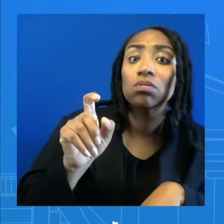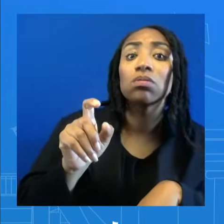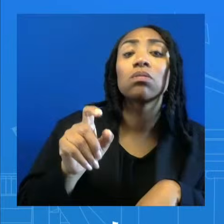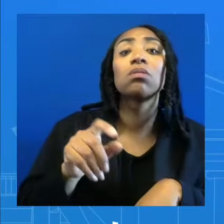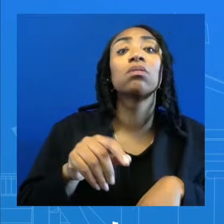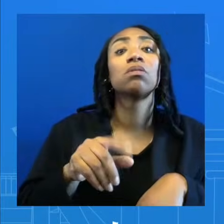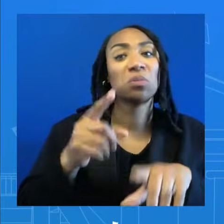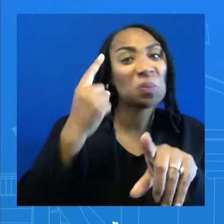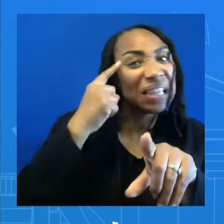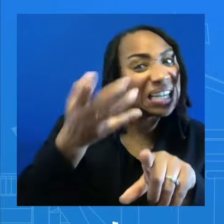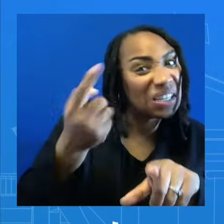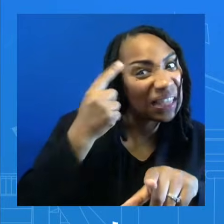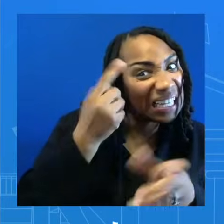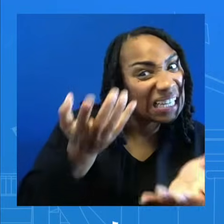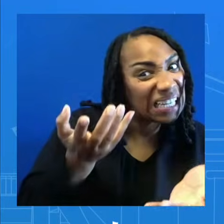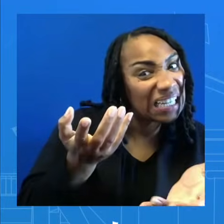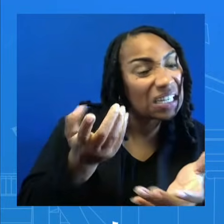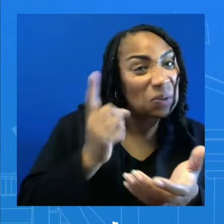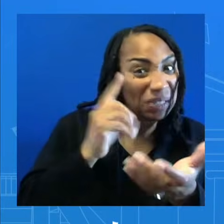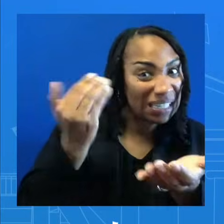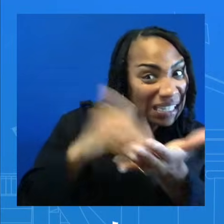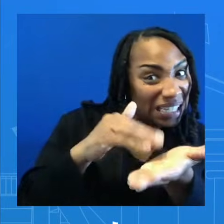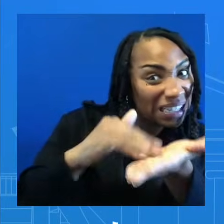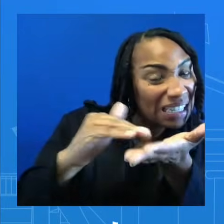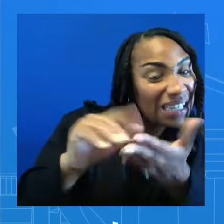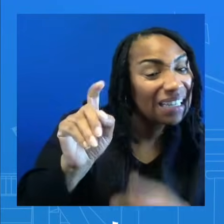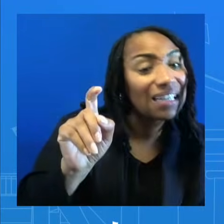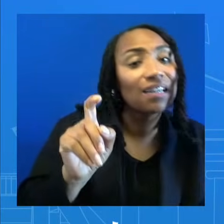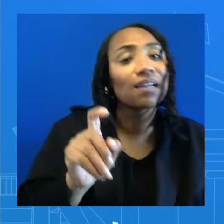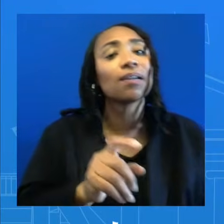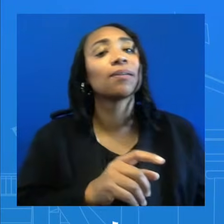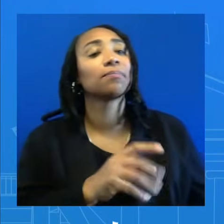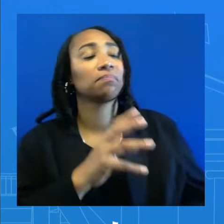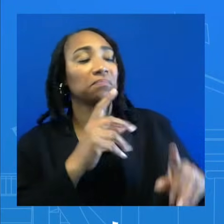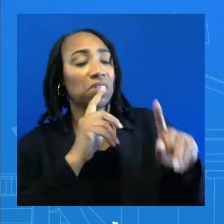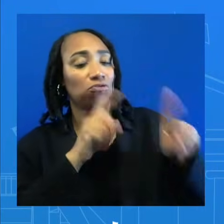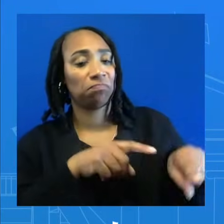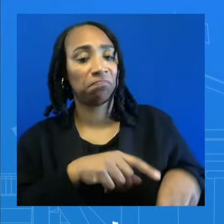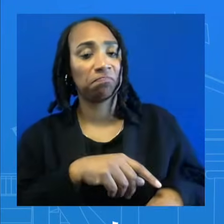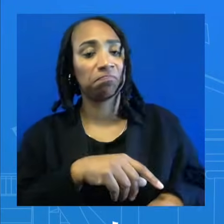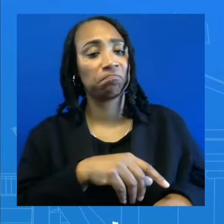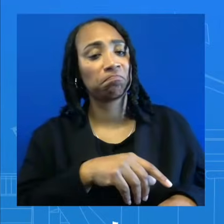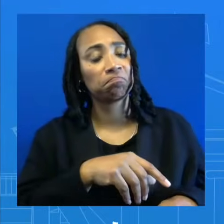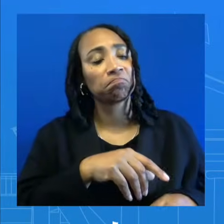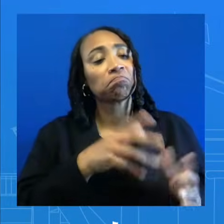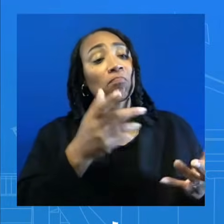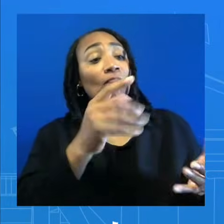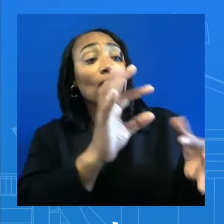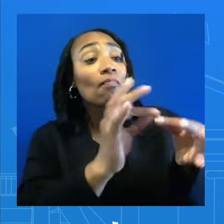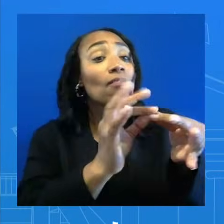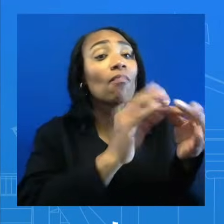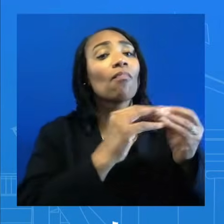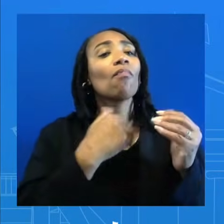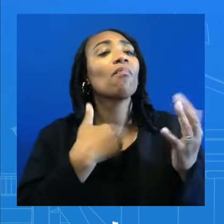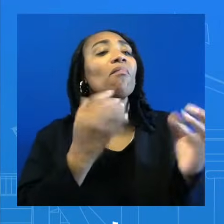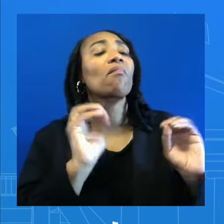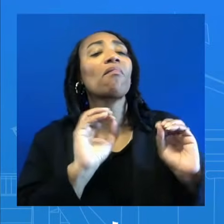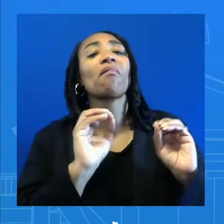I'm not going to get into numbers. I'm not going to get into what the president is currently thinking through. Not something that I'm going to do from here. But I don't want people to forget --